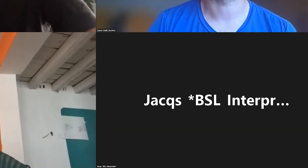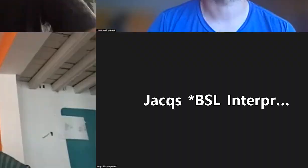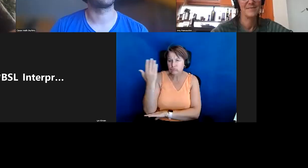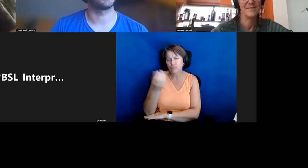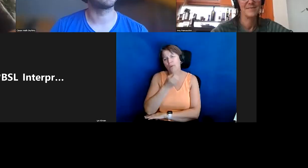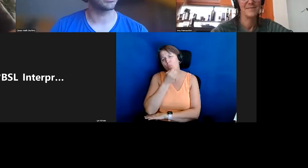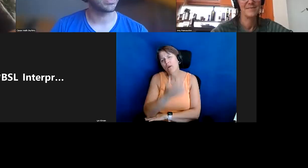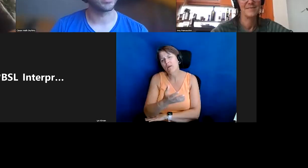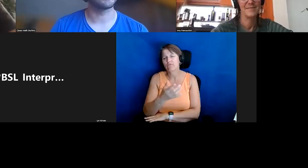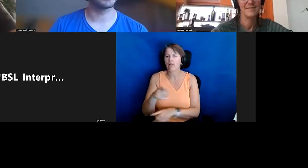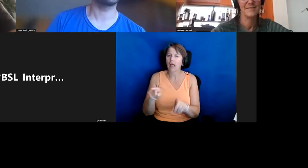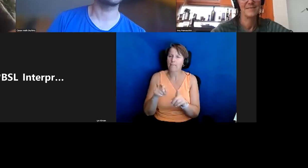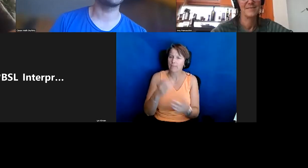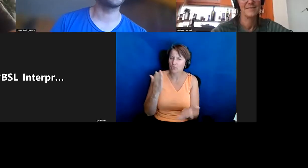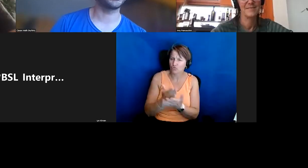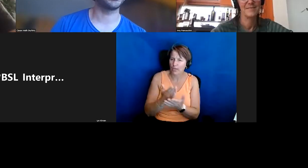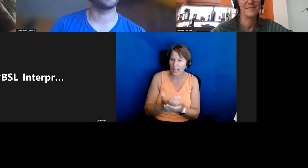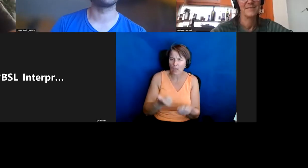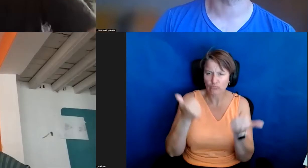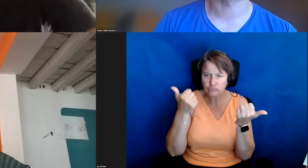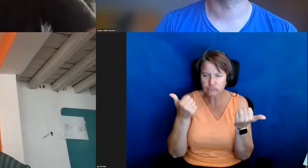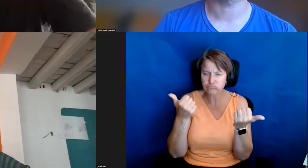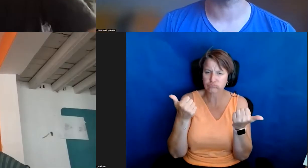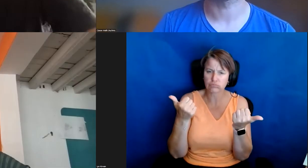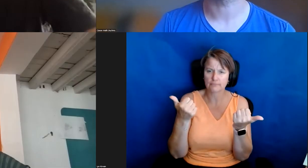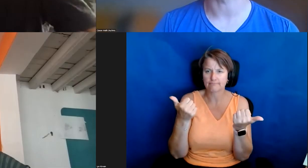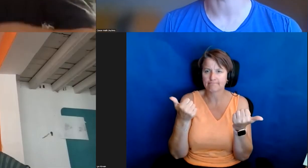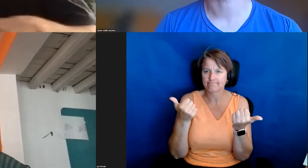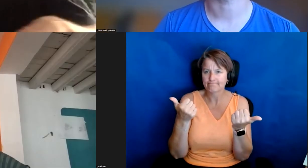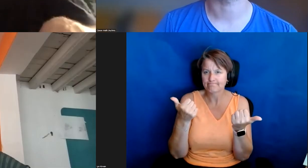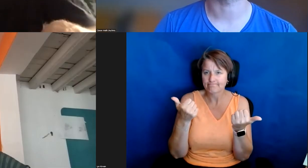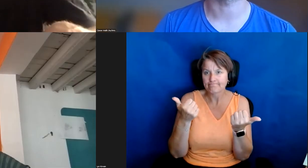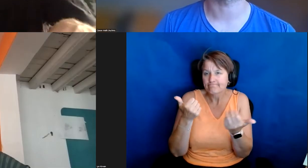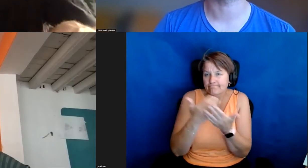and being really game for some intentionally difficult questions.